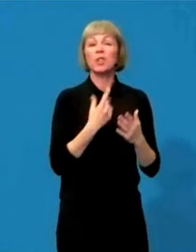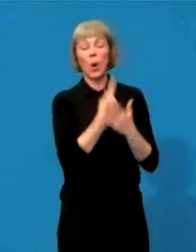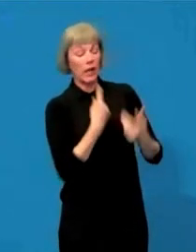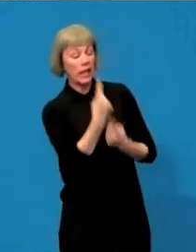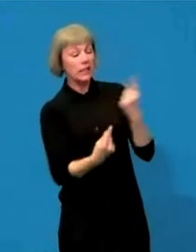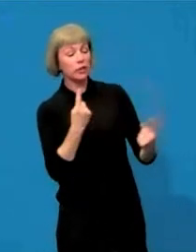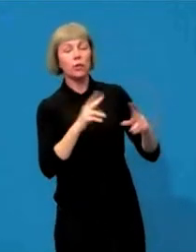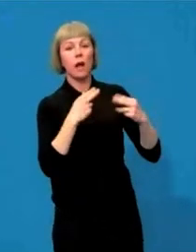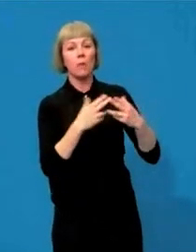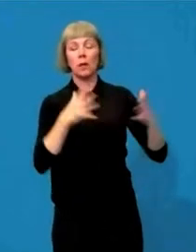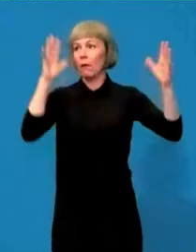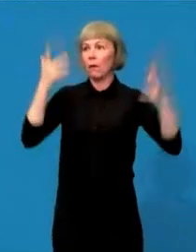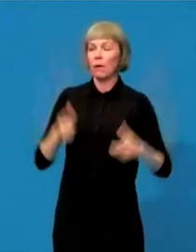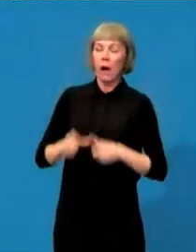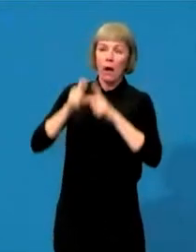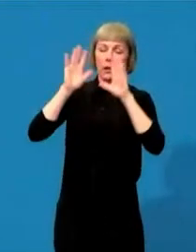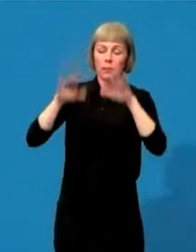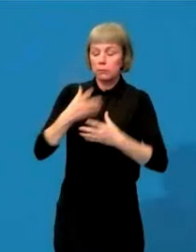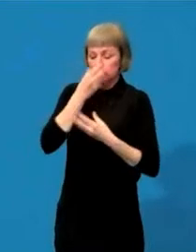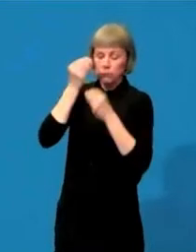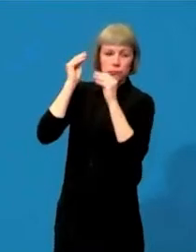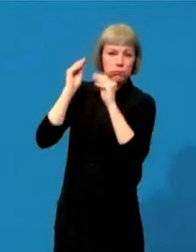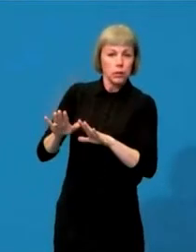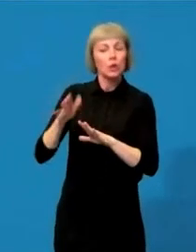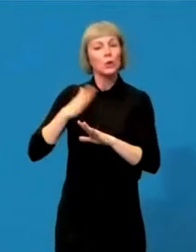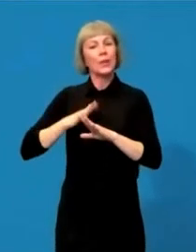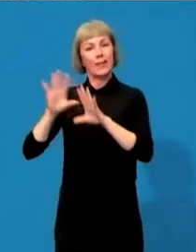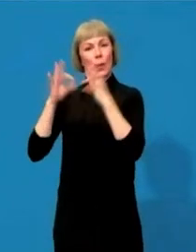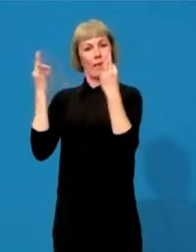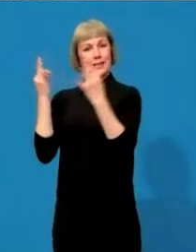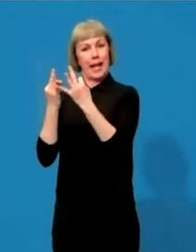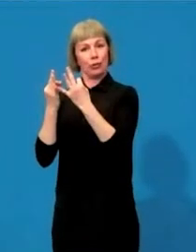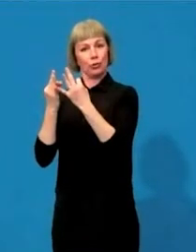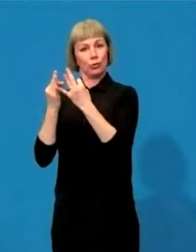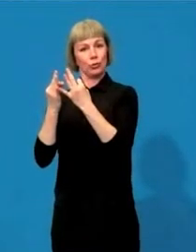difficult. So, you almost need supporting organisations behind it to - to oversee it